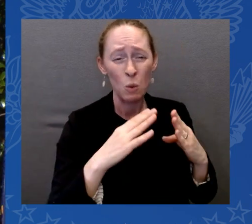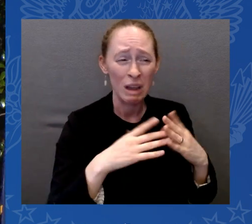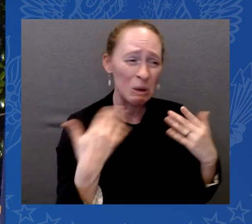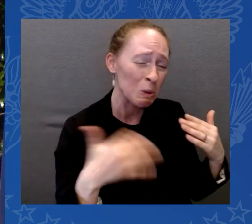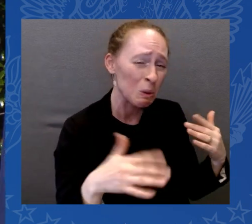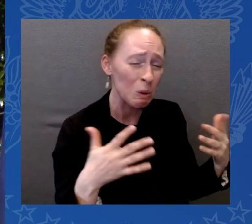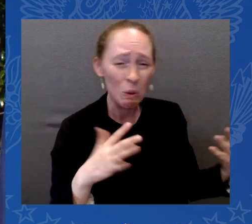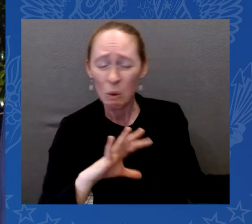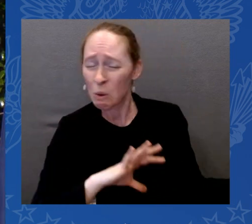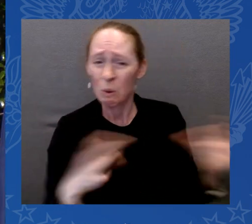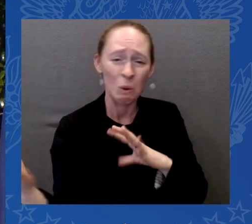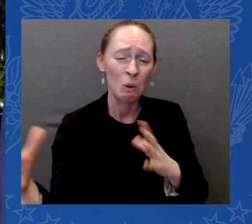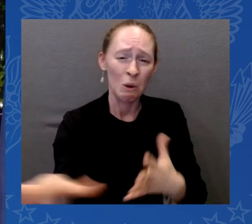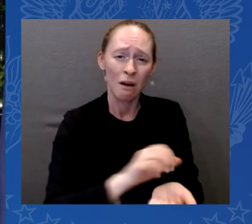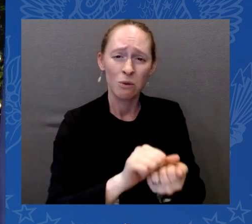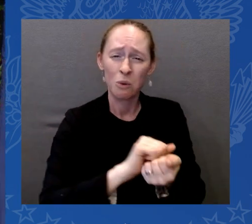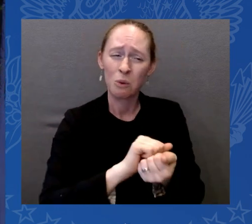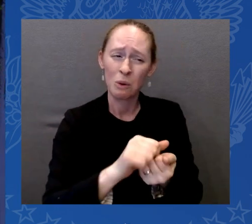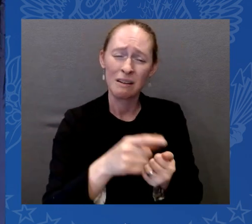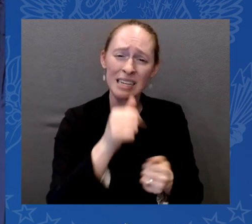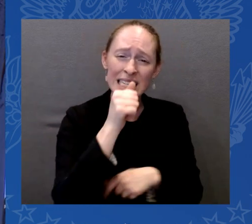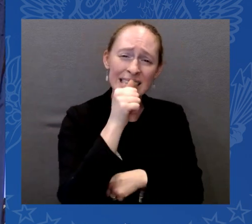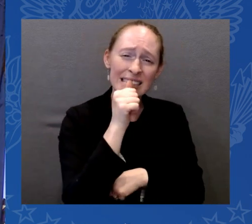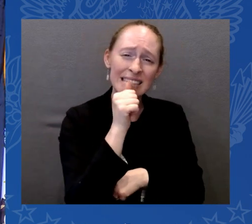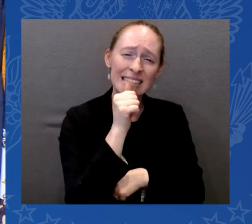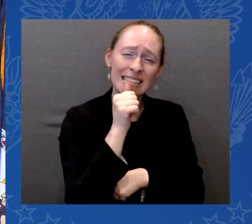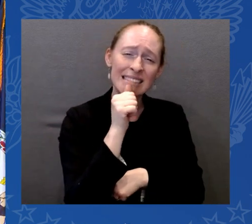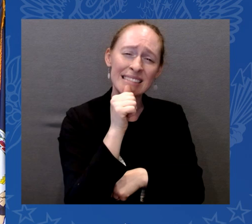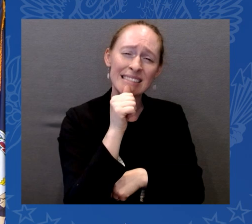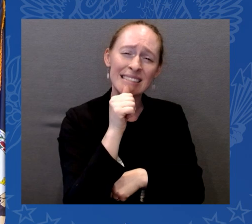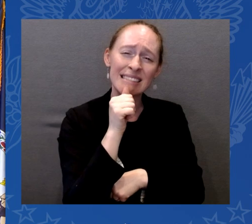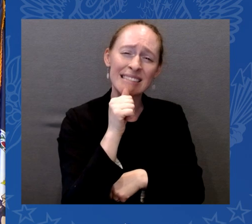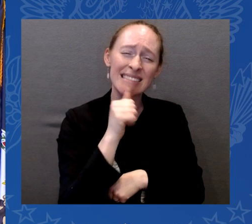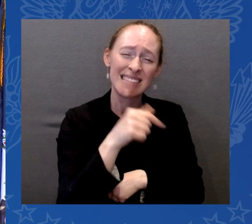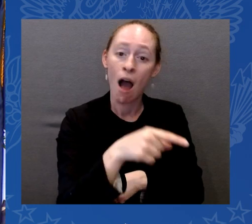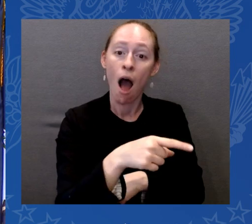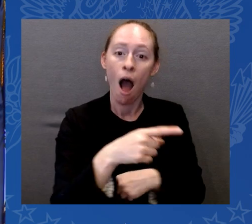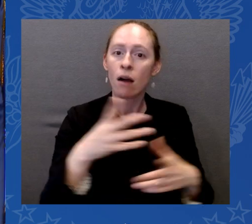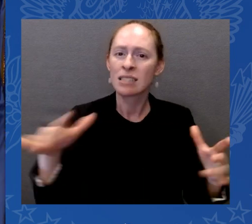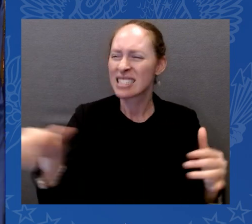I was going around today meeting the people who are going to -- a lot of the people out here, inside.